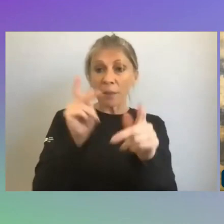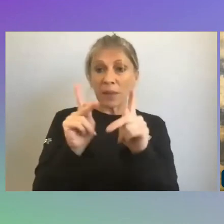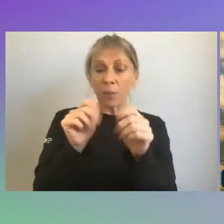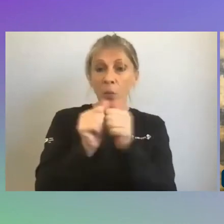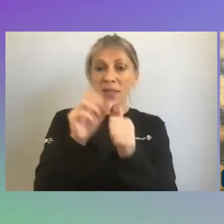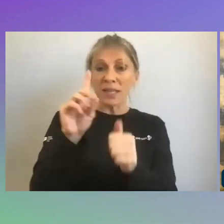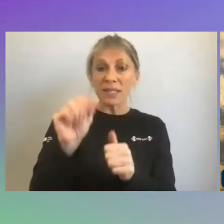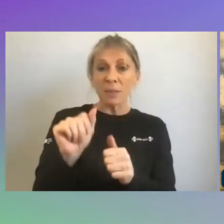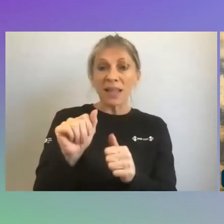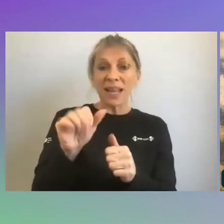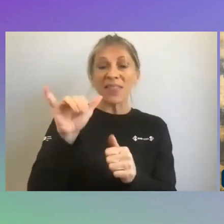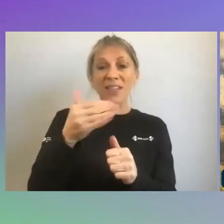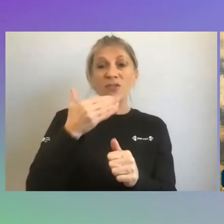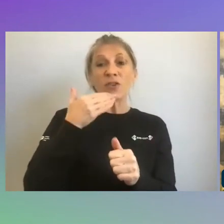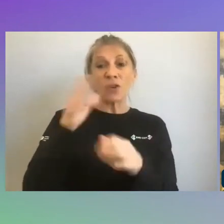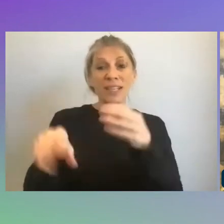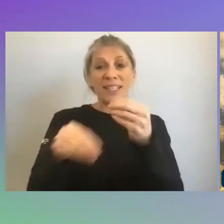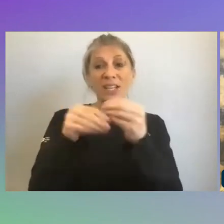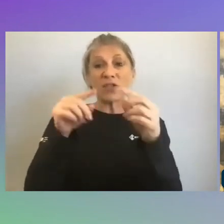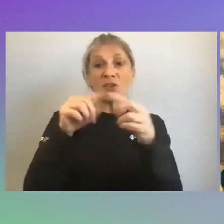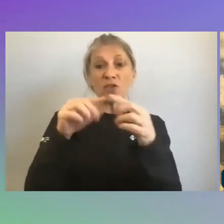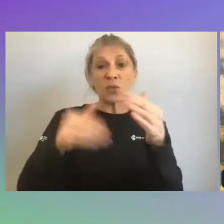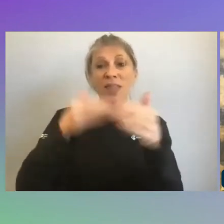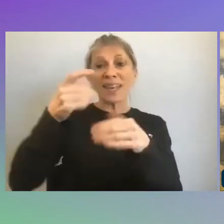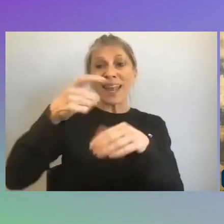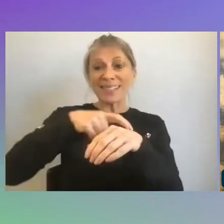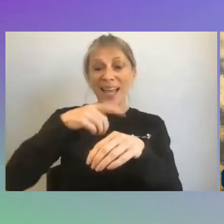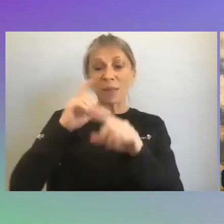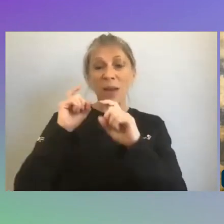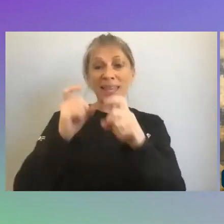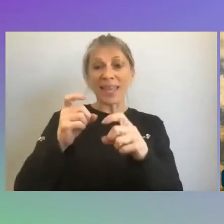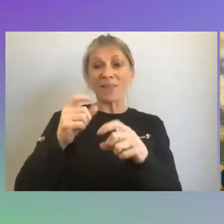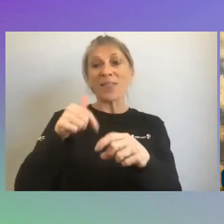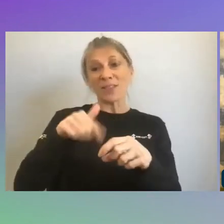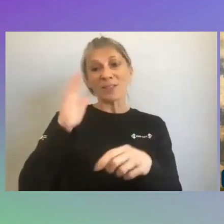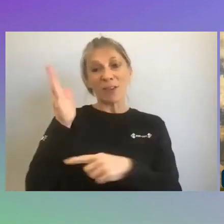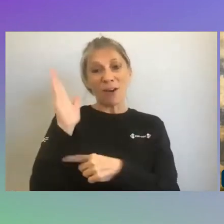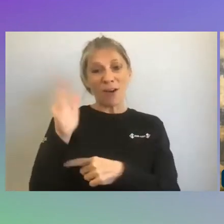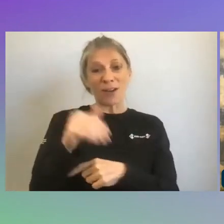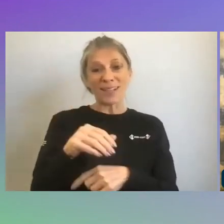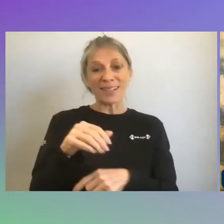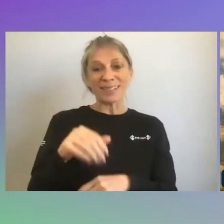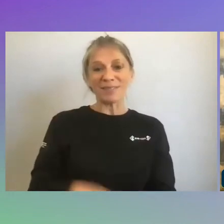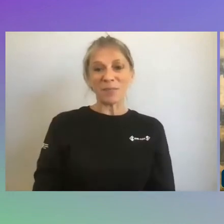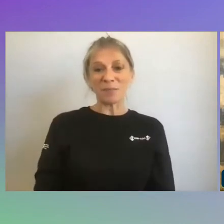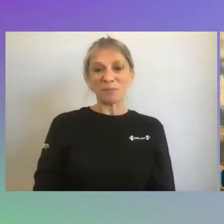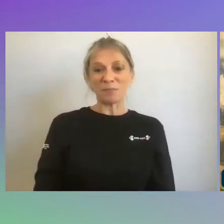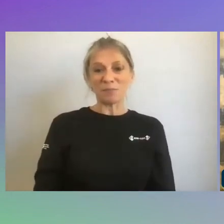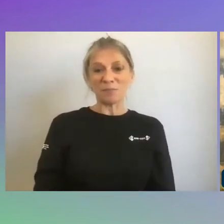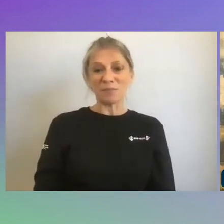. And it's a it's a good addition to the next time I give this talk. Yeah, definitely. Um,